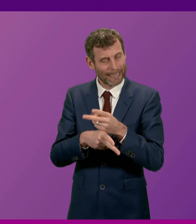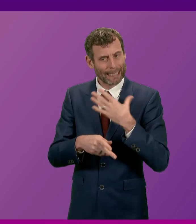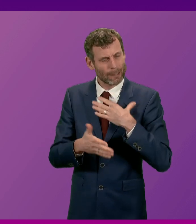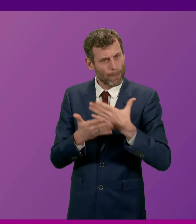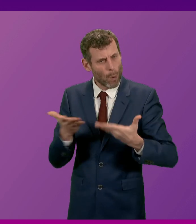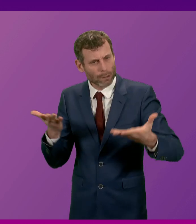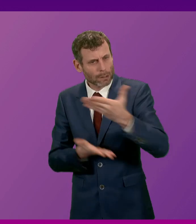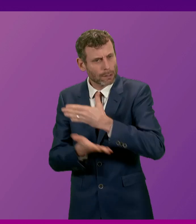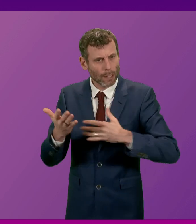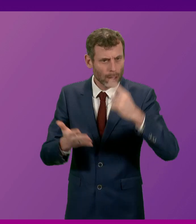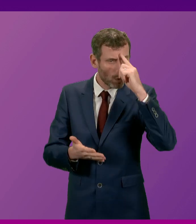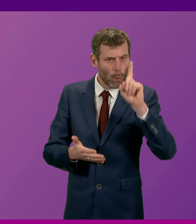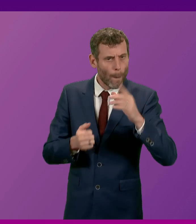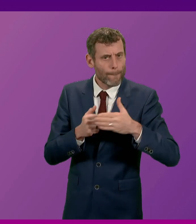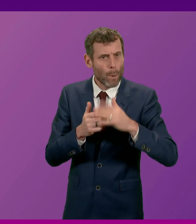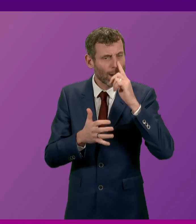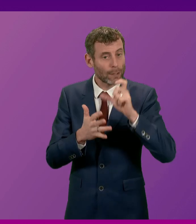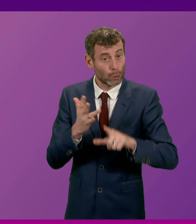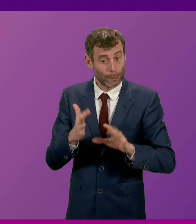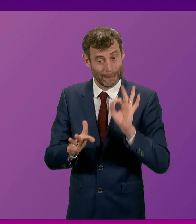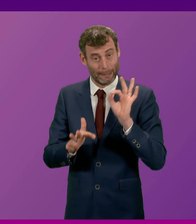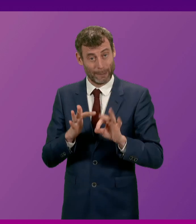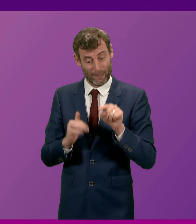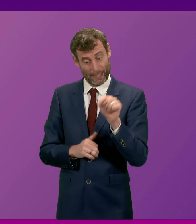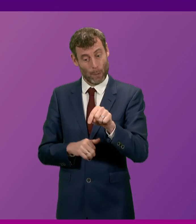on the forthcoming budget. The Government will engage constructively on that point,